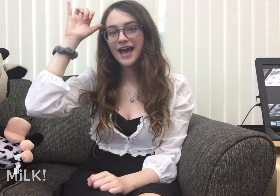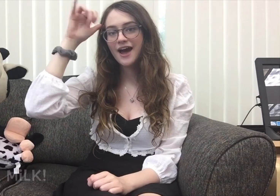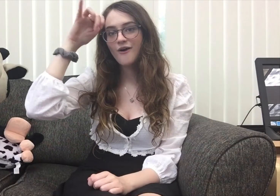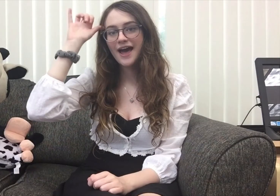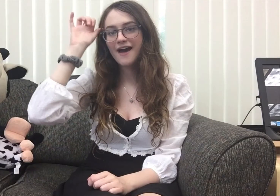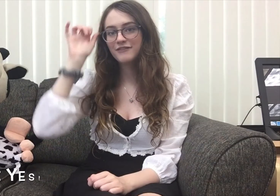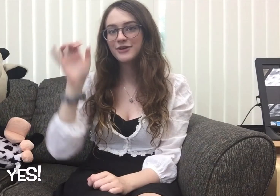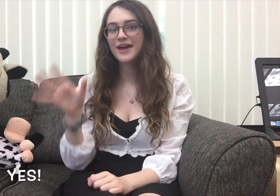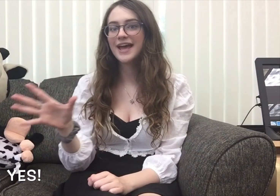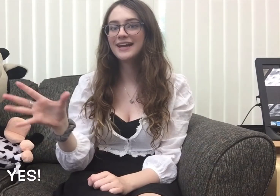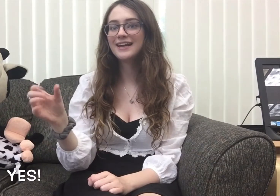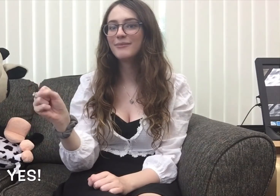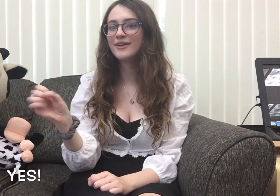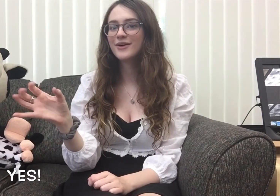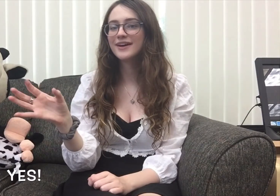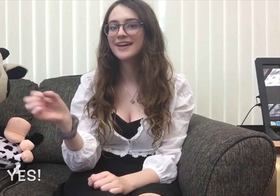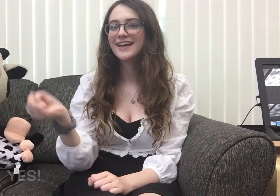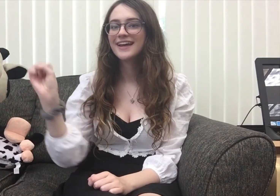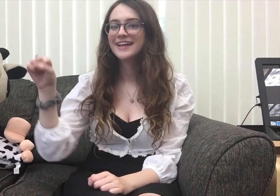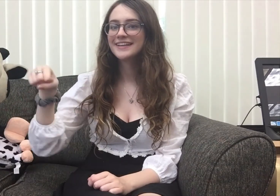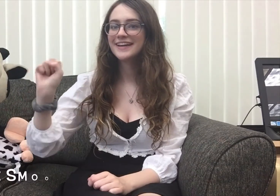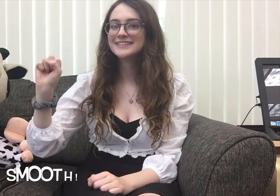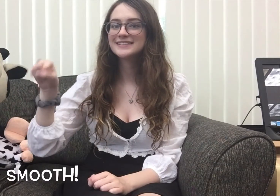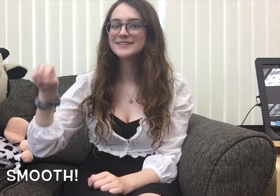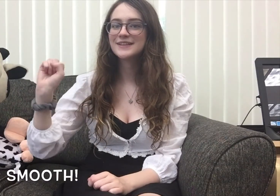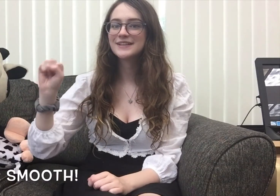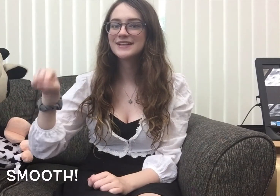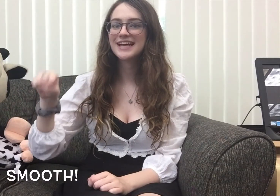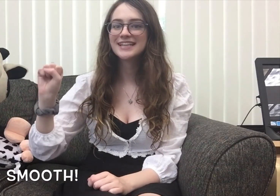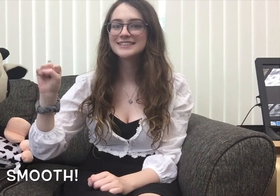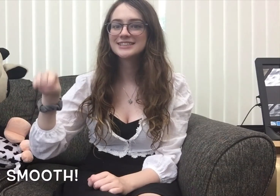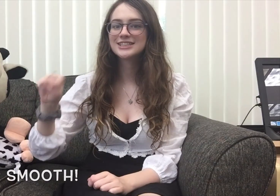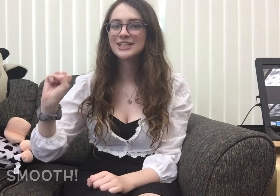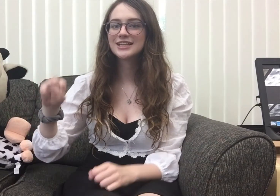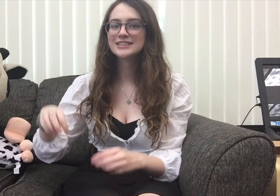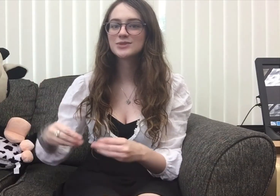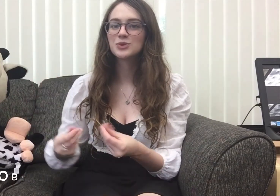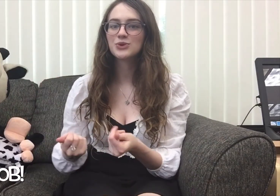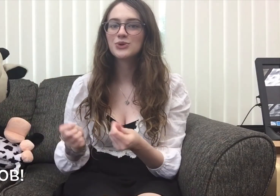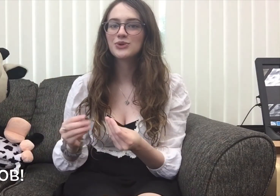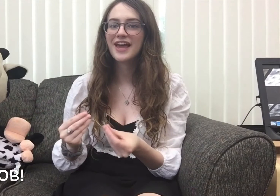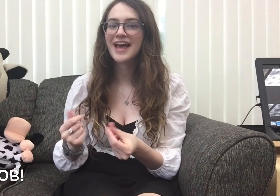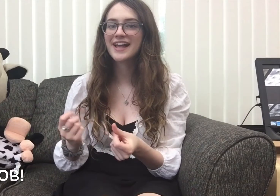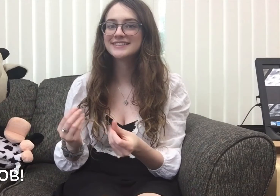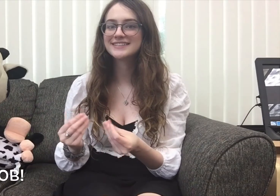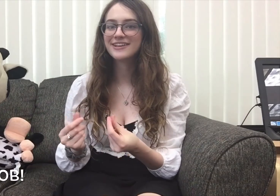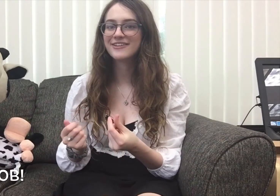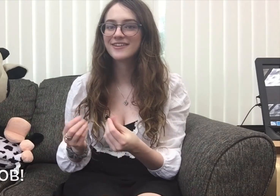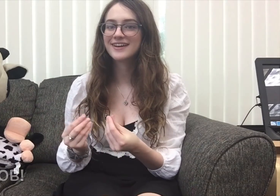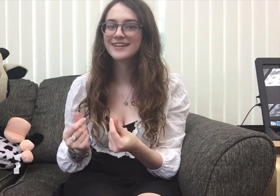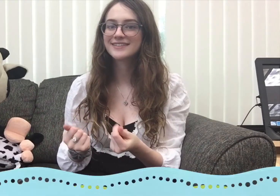have you any milk? Yes, sir, yes, sir, smooth as silk.